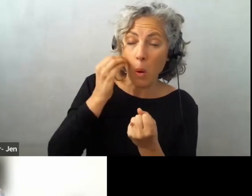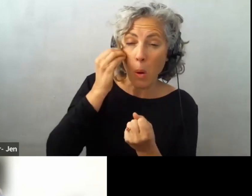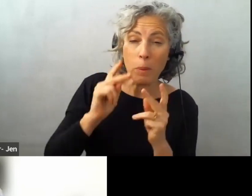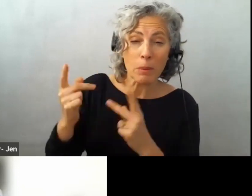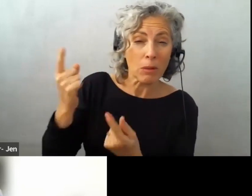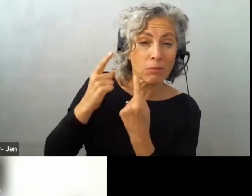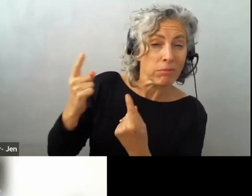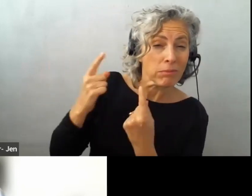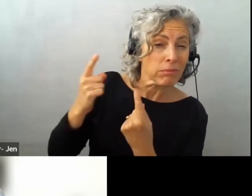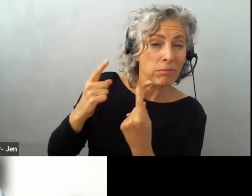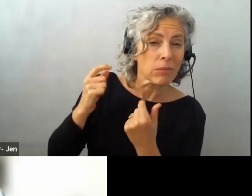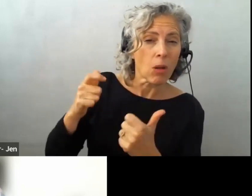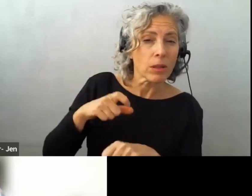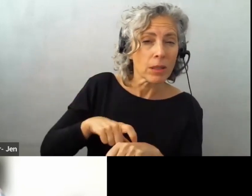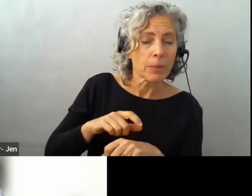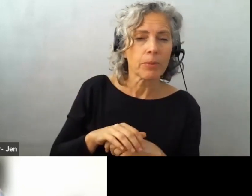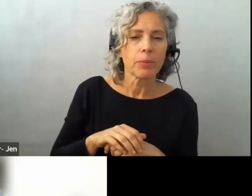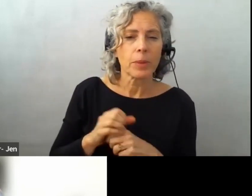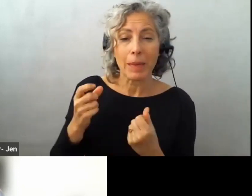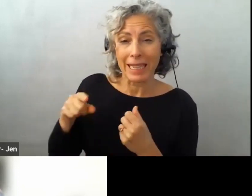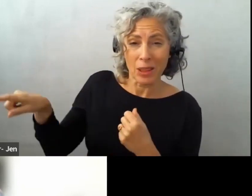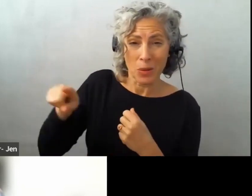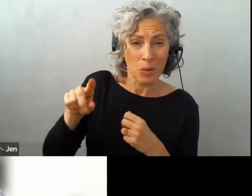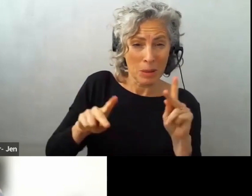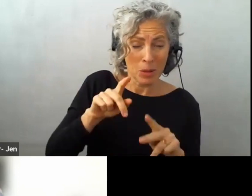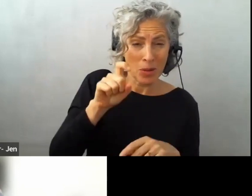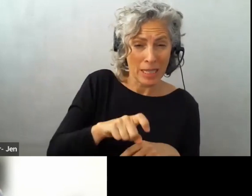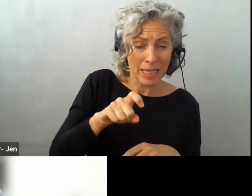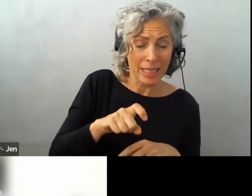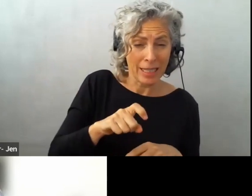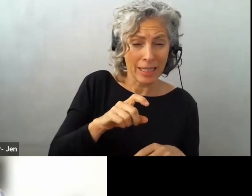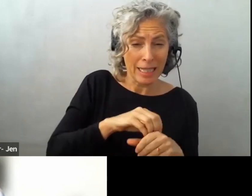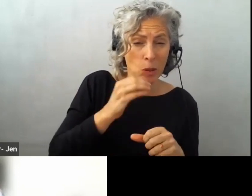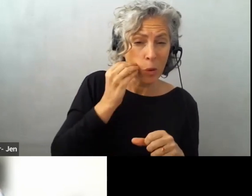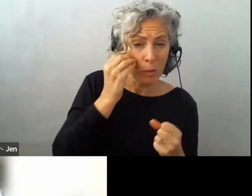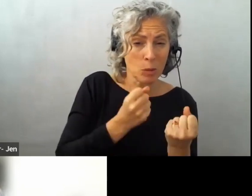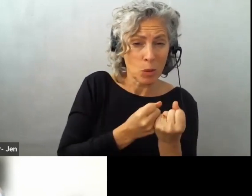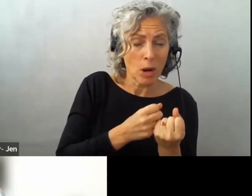time. And a lot of these people who need in home support are also high risks. They're also